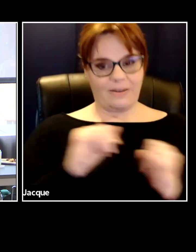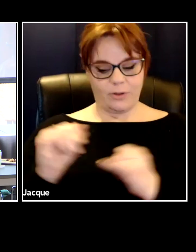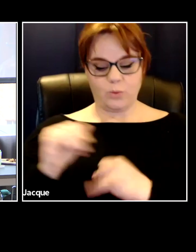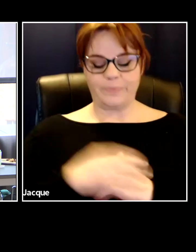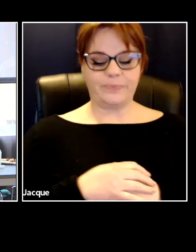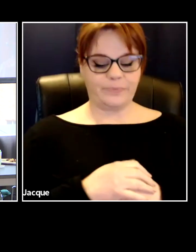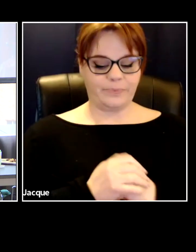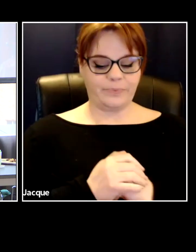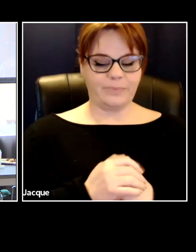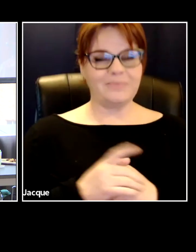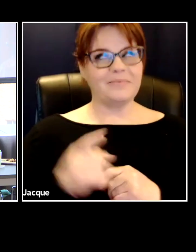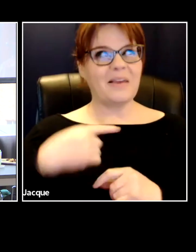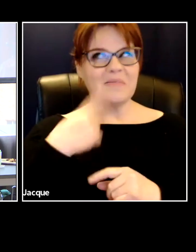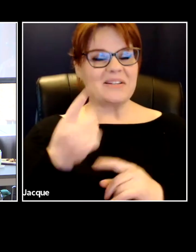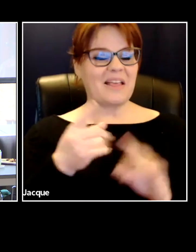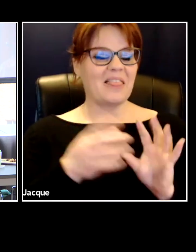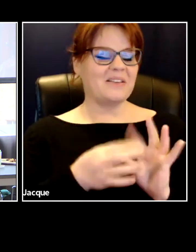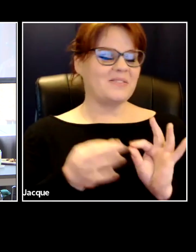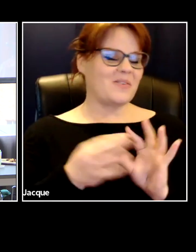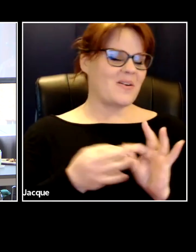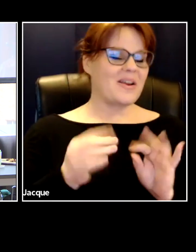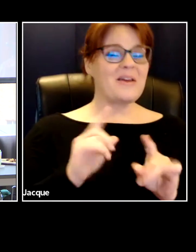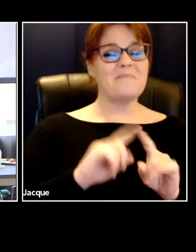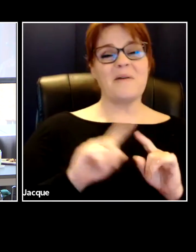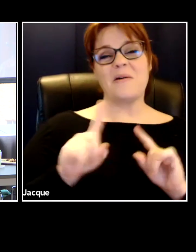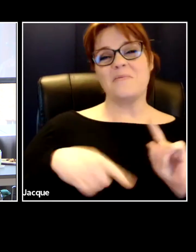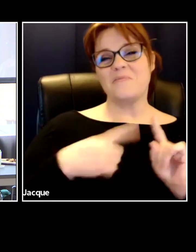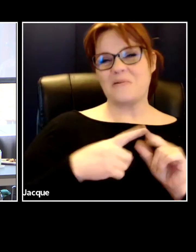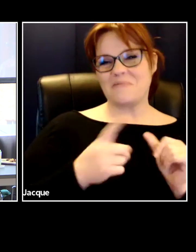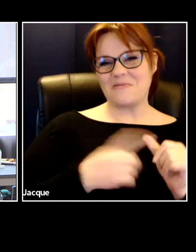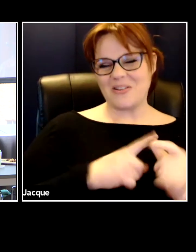to tell a story. I hope this is an okay story. But when we first met, I remember us talking about,